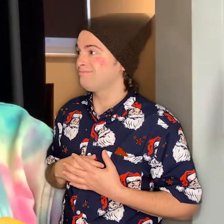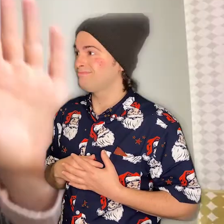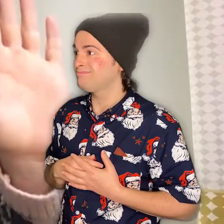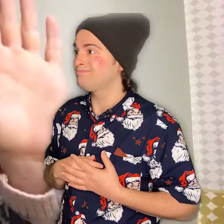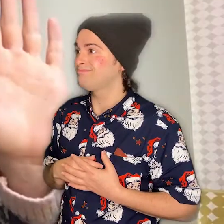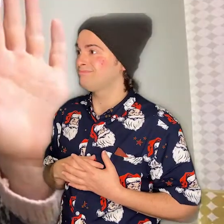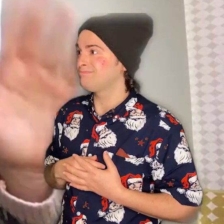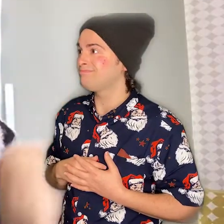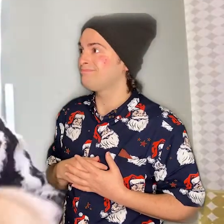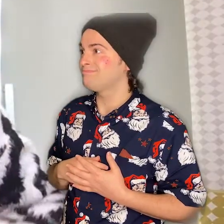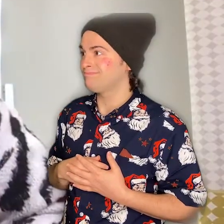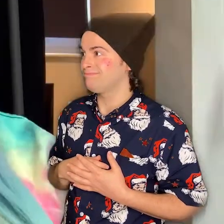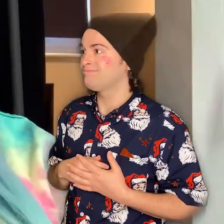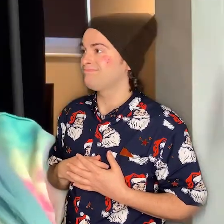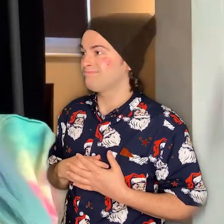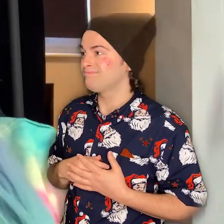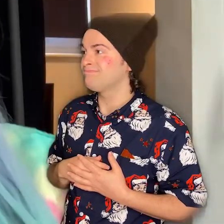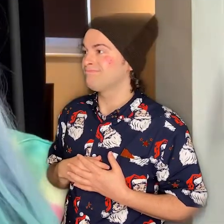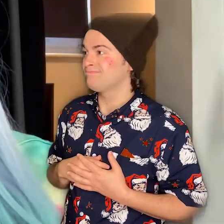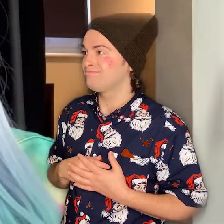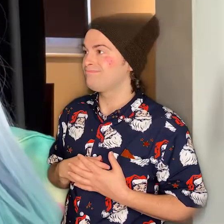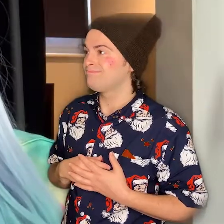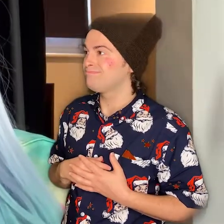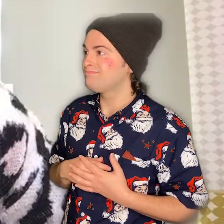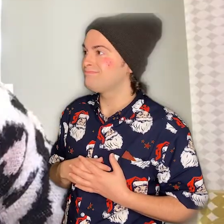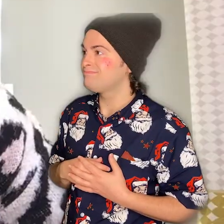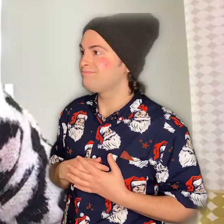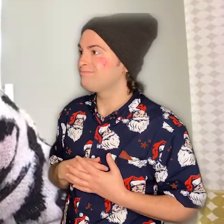I’ll allow you friends Senga – A timeless classic